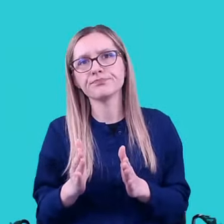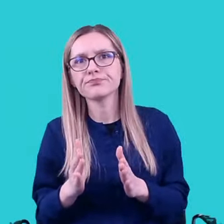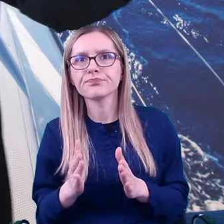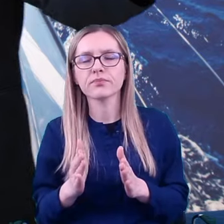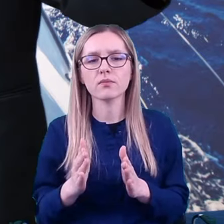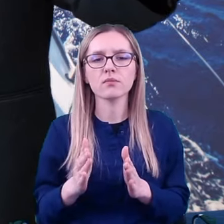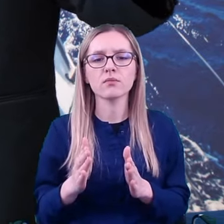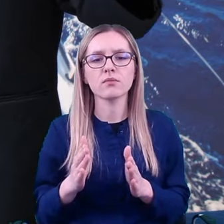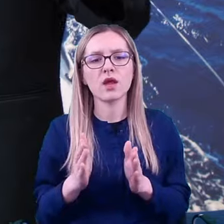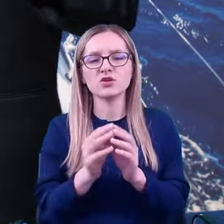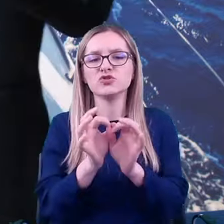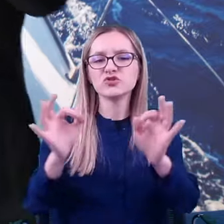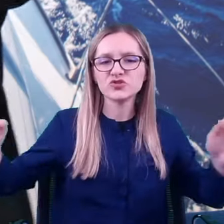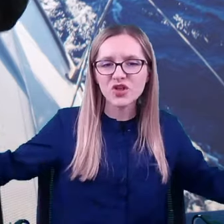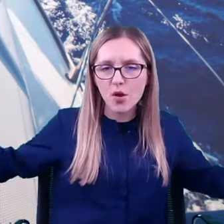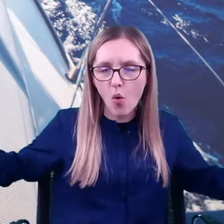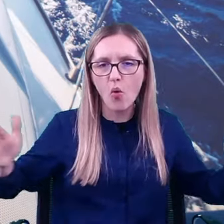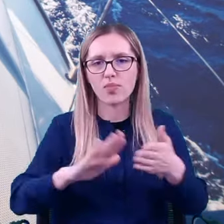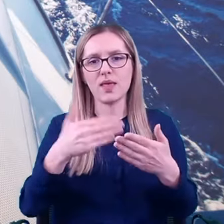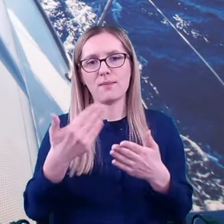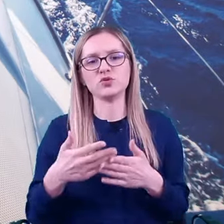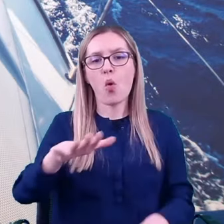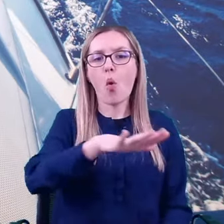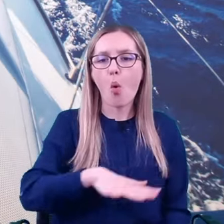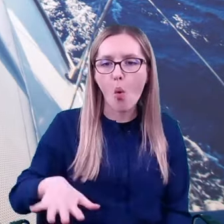the width of the cell or its area.